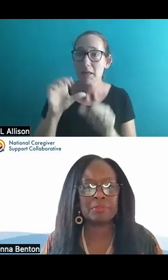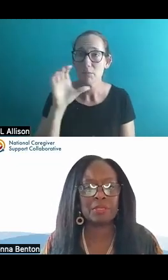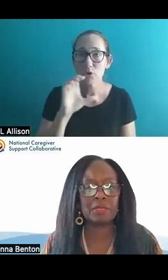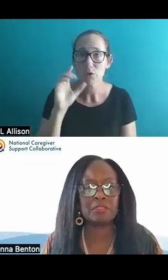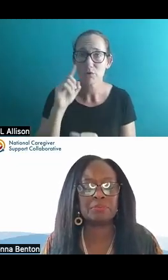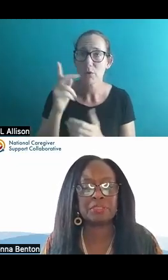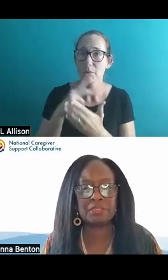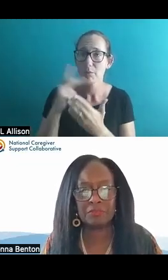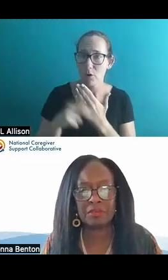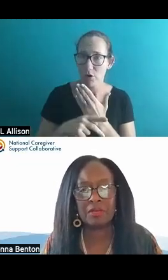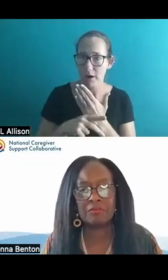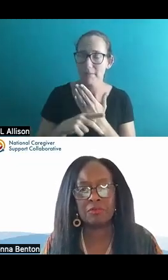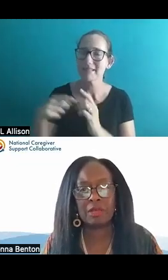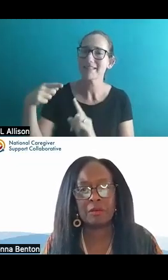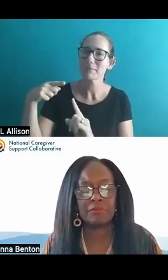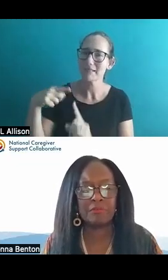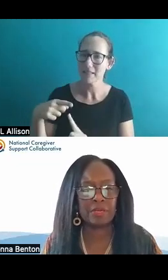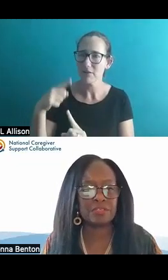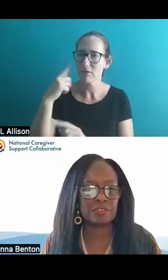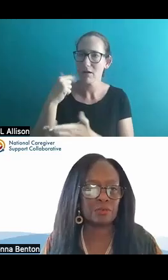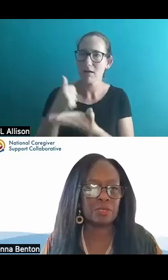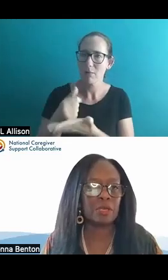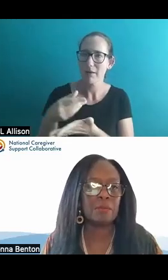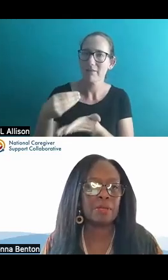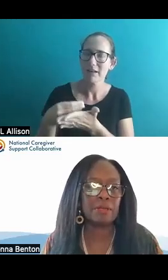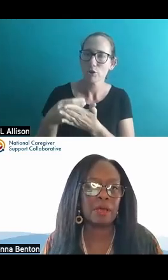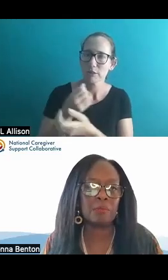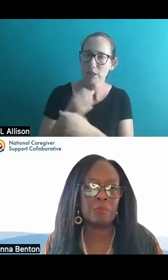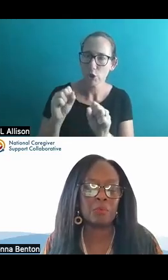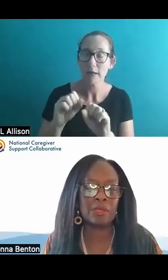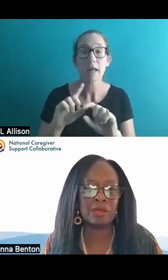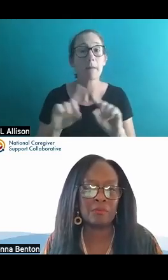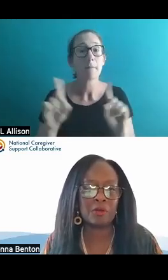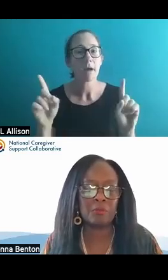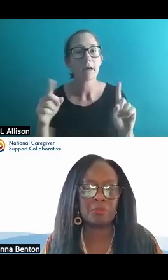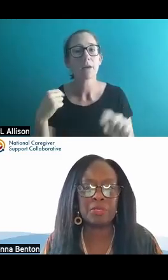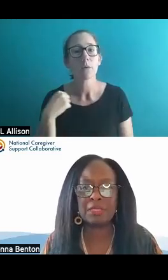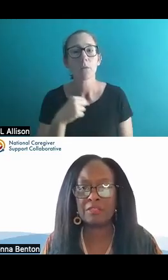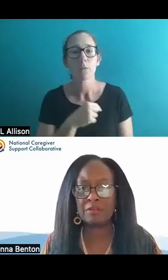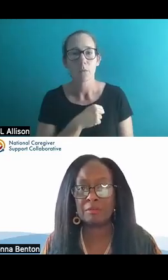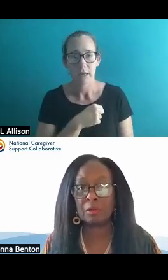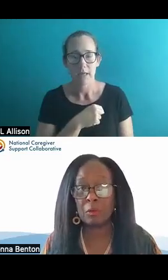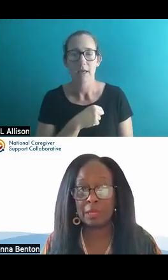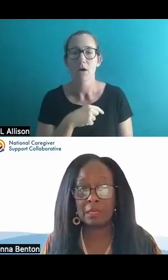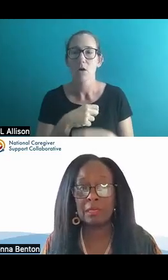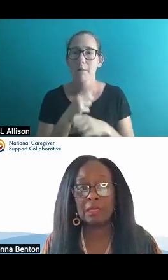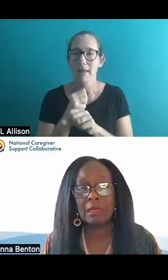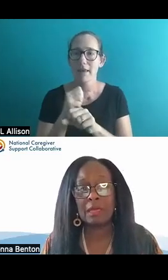that are specific for helping financial security. But, we are putting together an